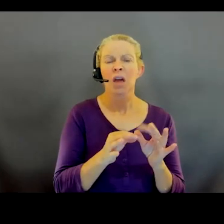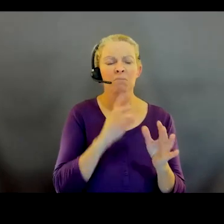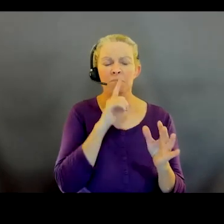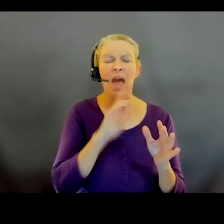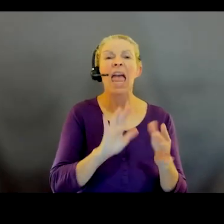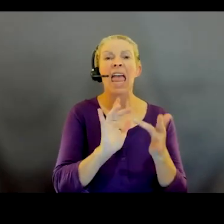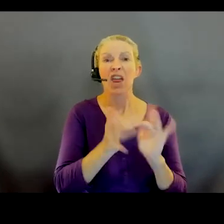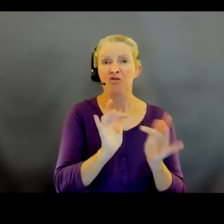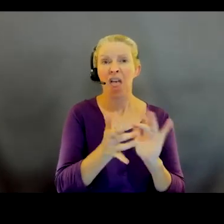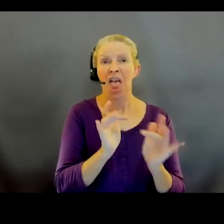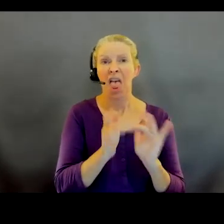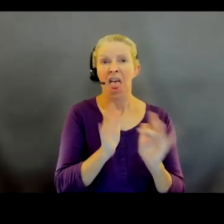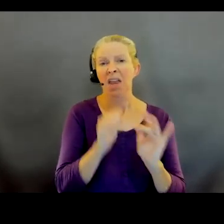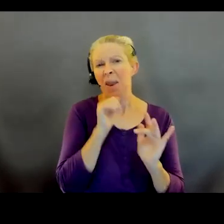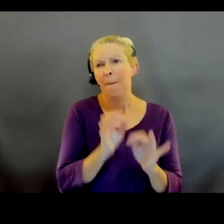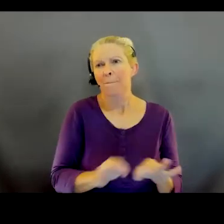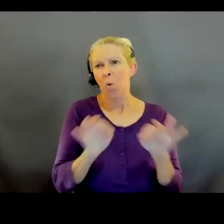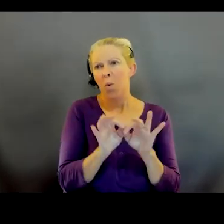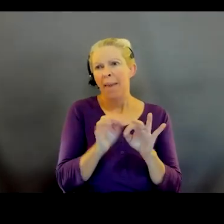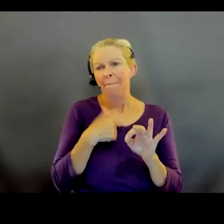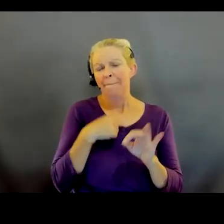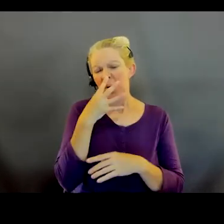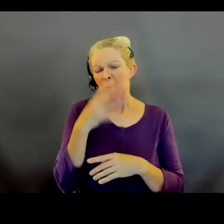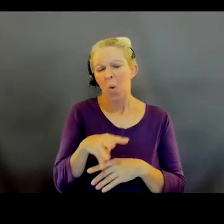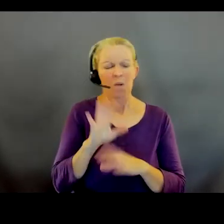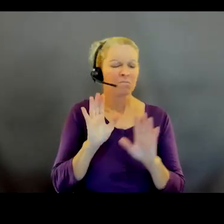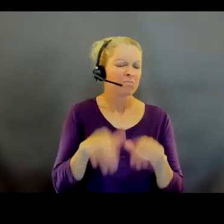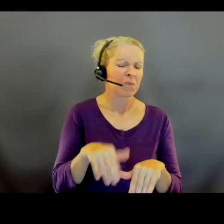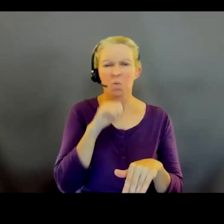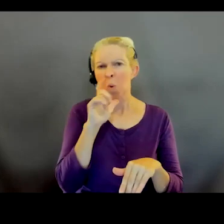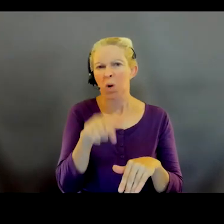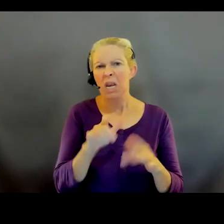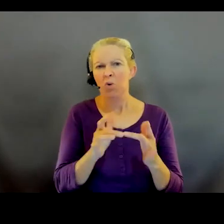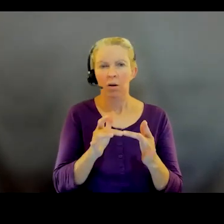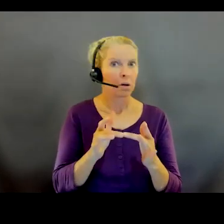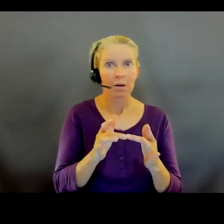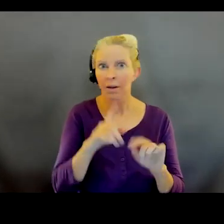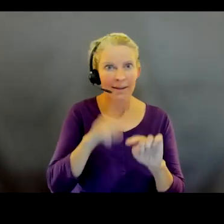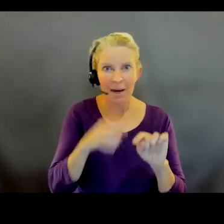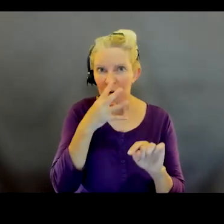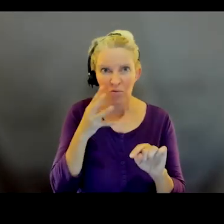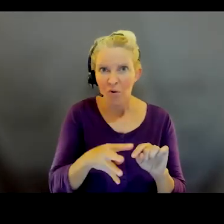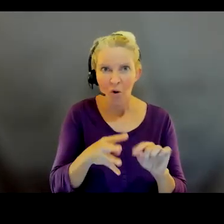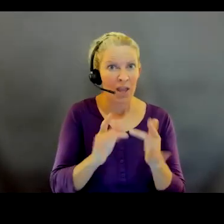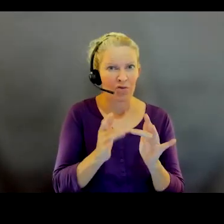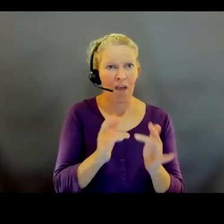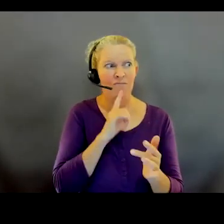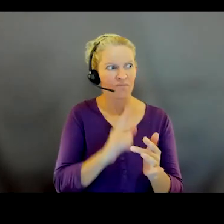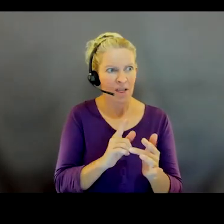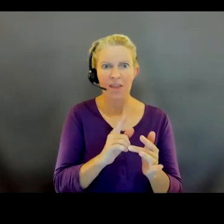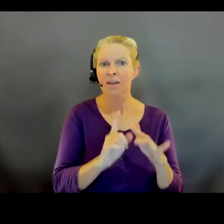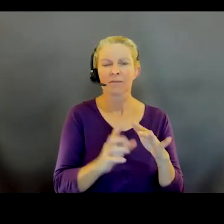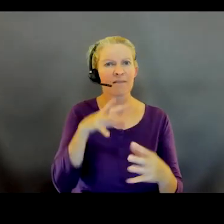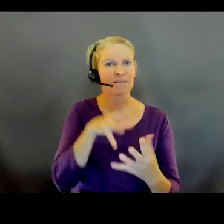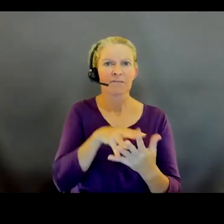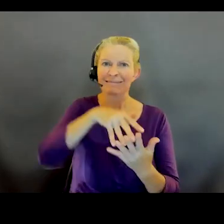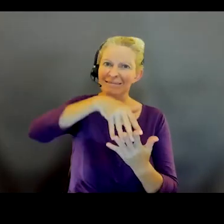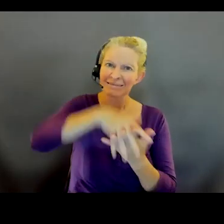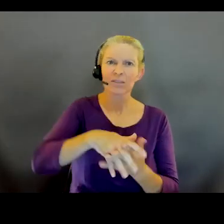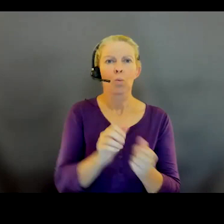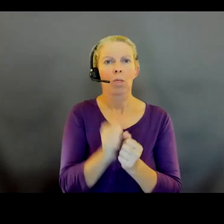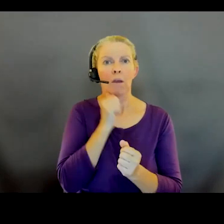We have to look at what can AI do for us, for accessibility, and for the world. In a moment,